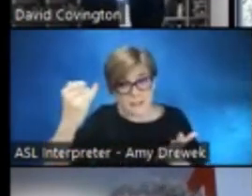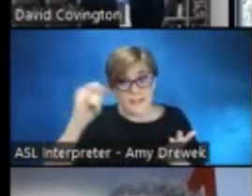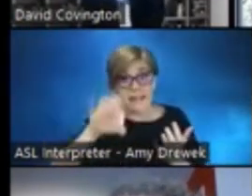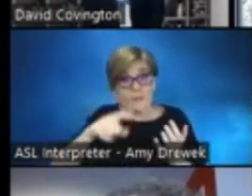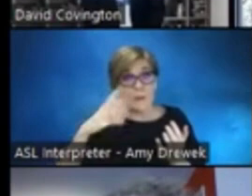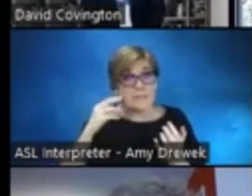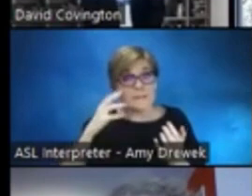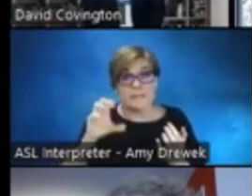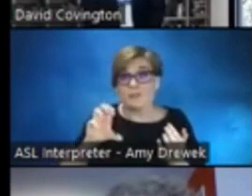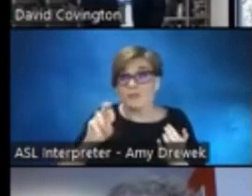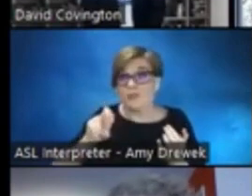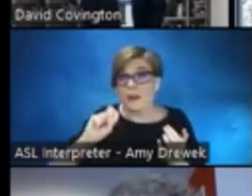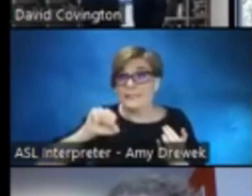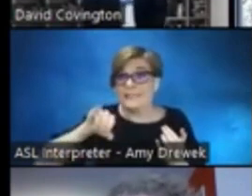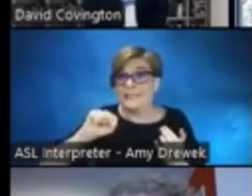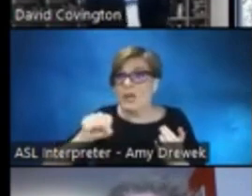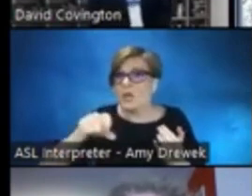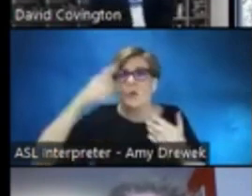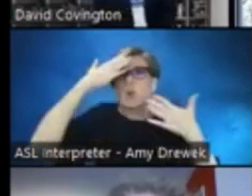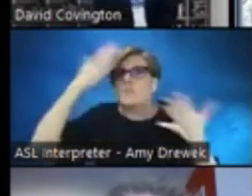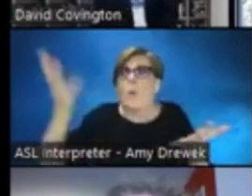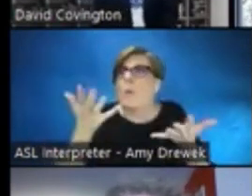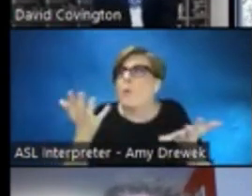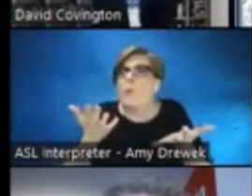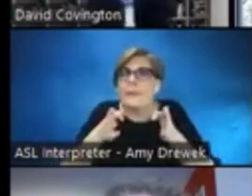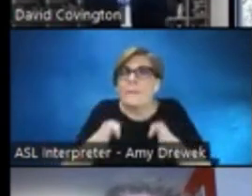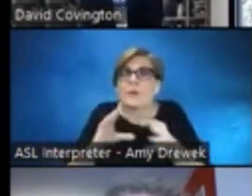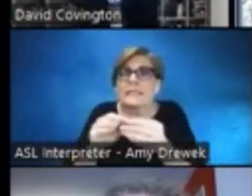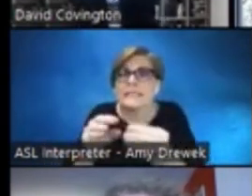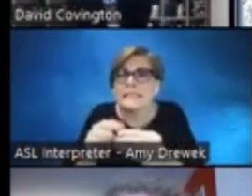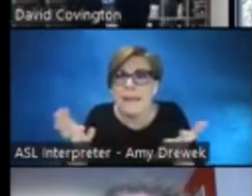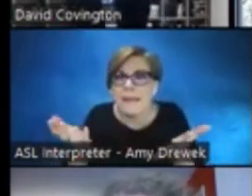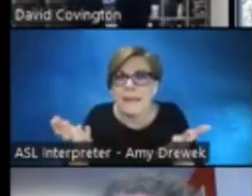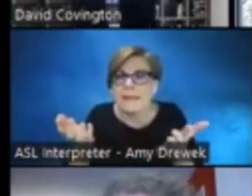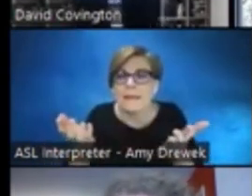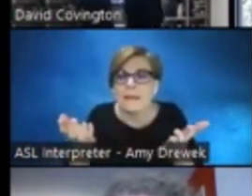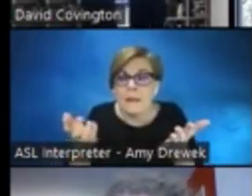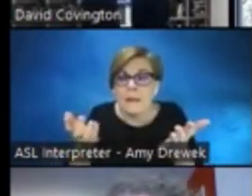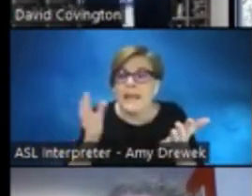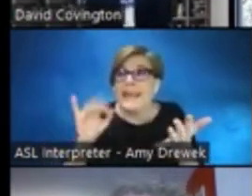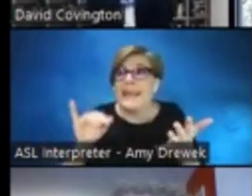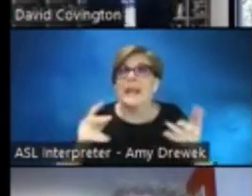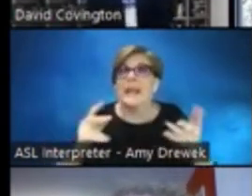KNOW WHAT IS BEING SAID AND SO IT EXHAUSTS THE CRISIS.